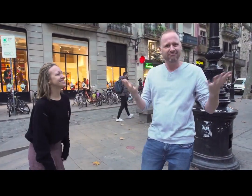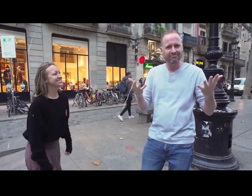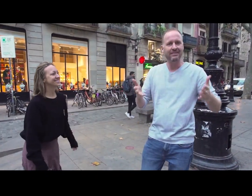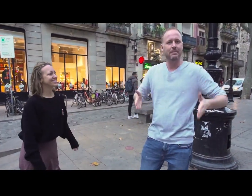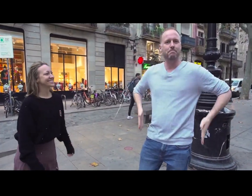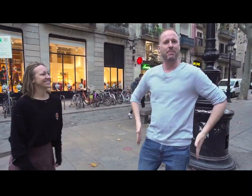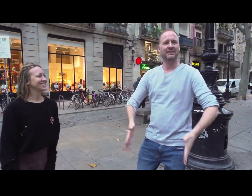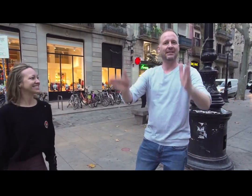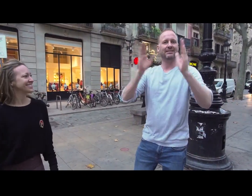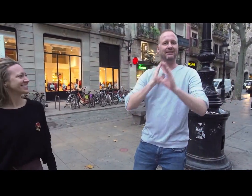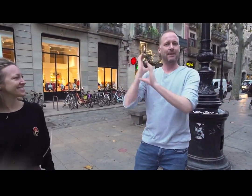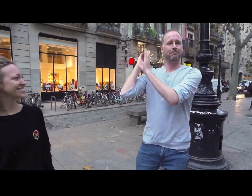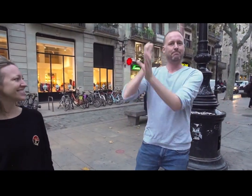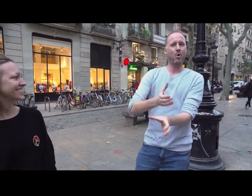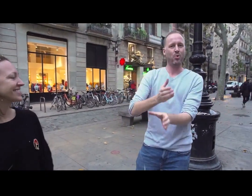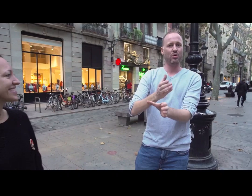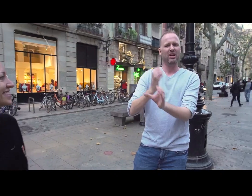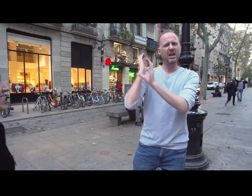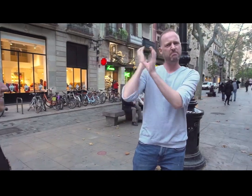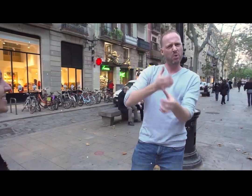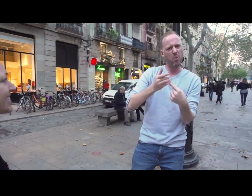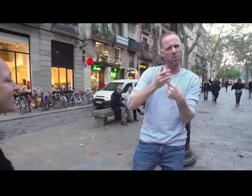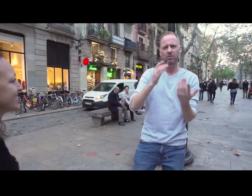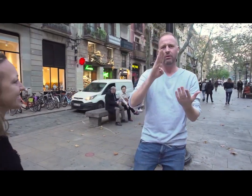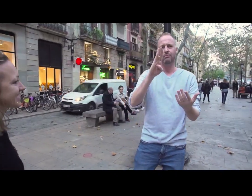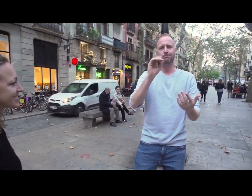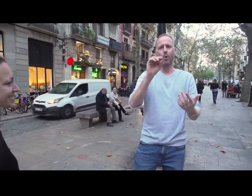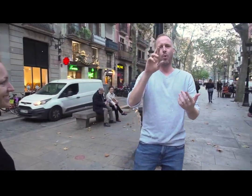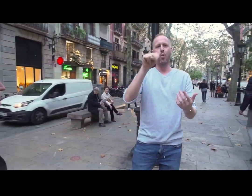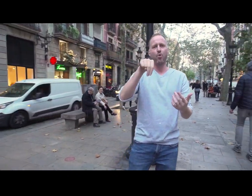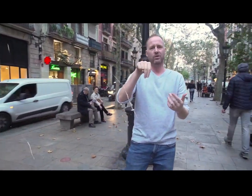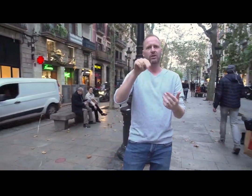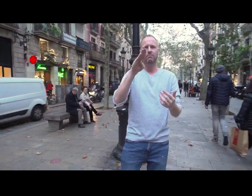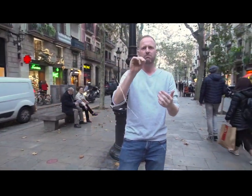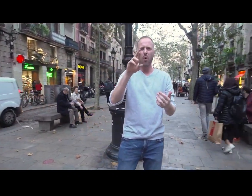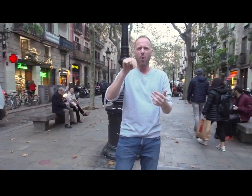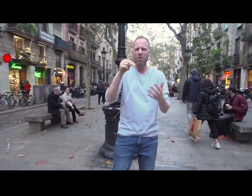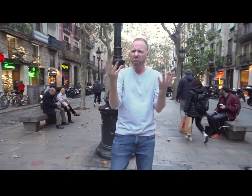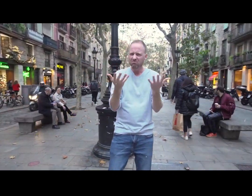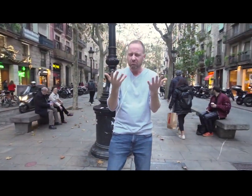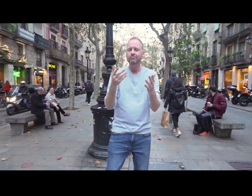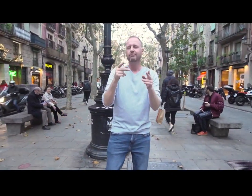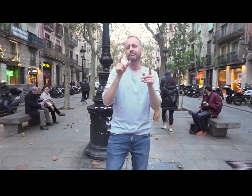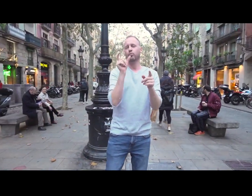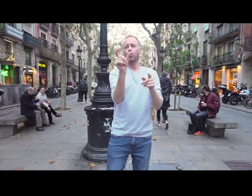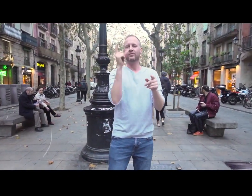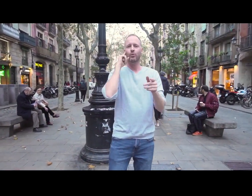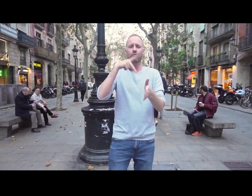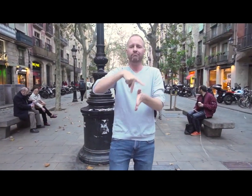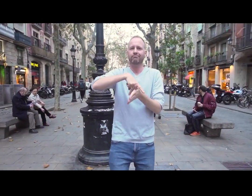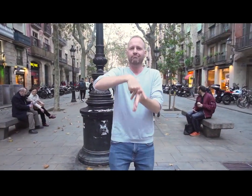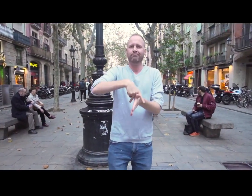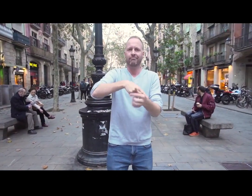So right now I'm standing in the "Passeig del Born", the rambla of the Born neighbourhood!